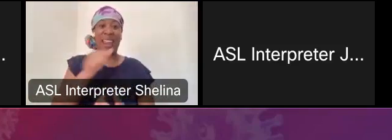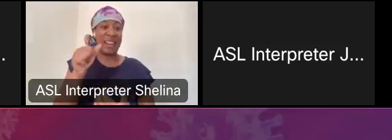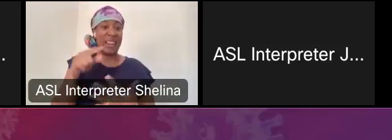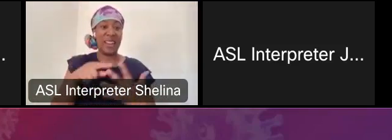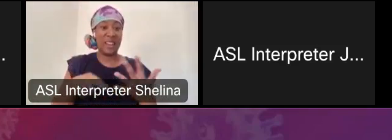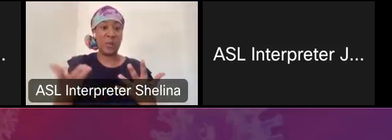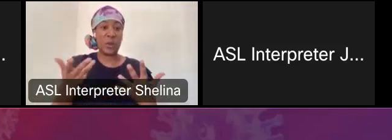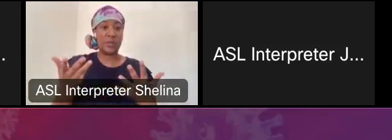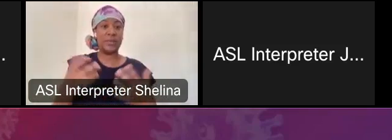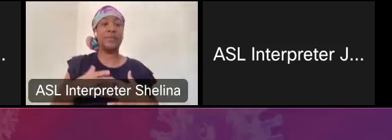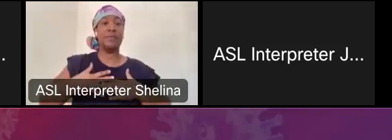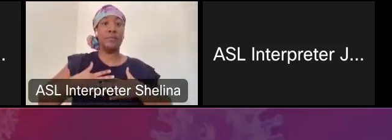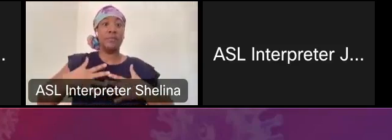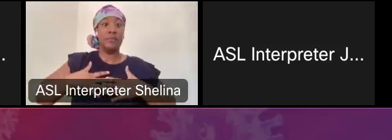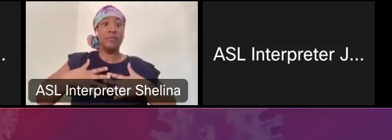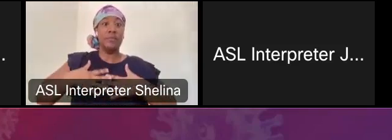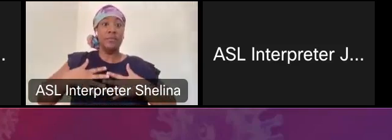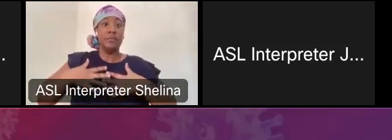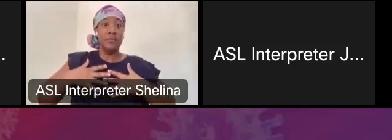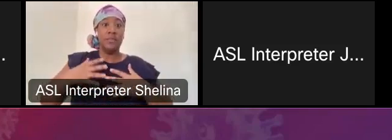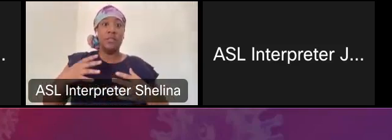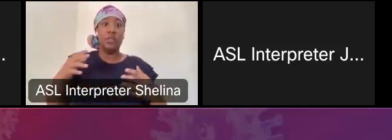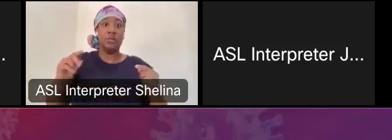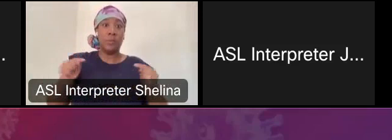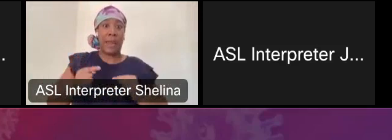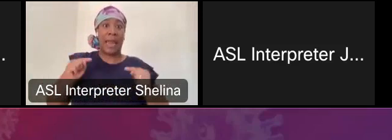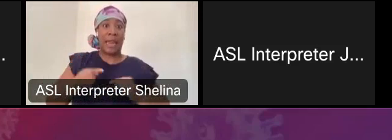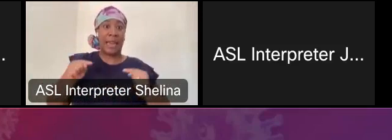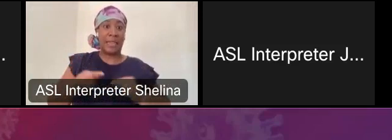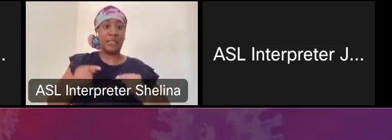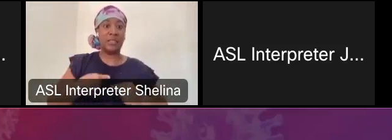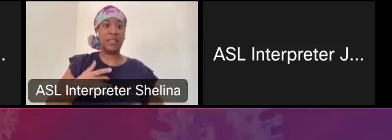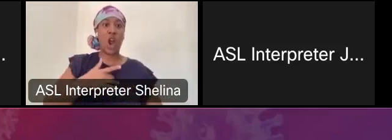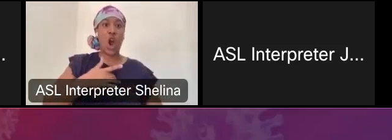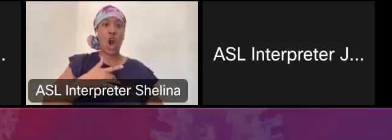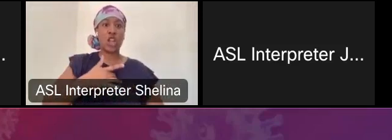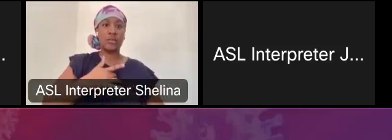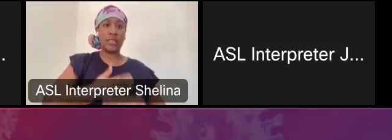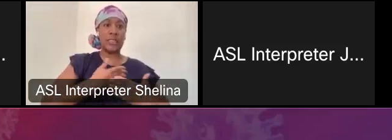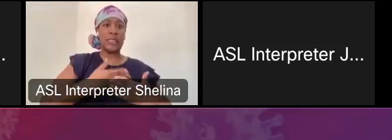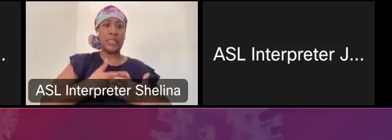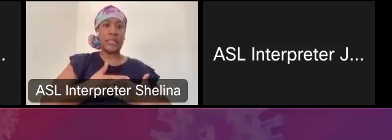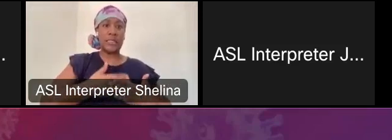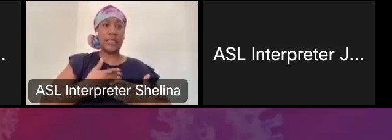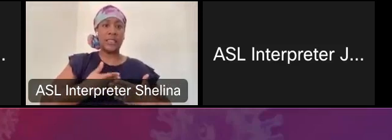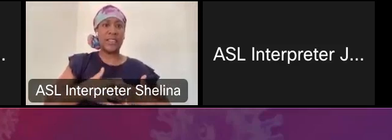Chest pain, shortness of breath feelings of having a fast beating fluttering or pounding heart.